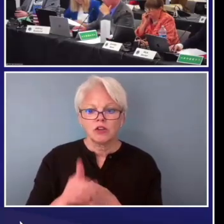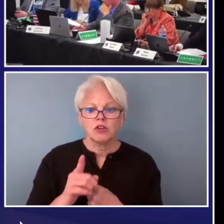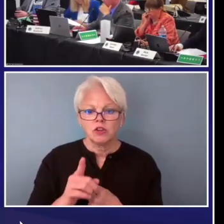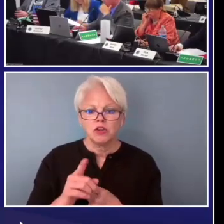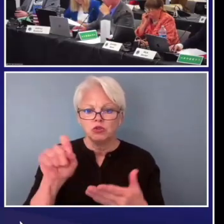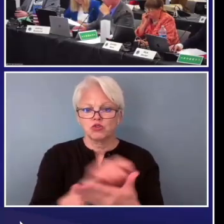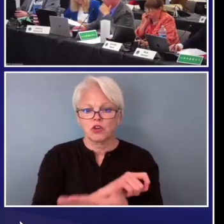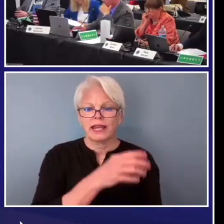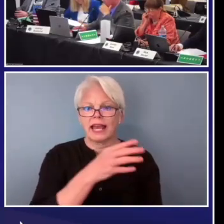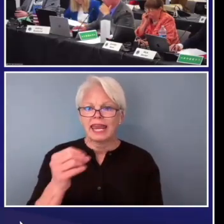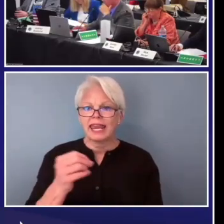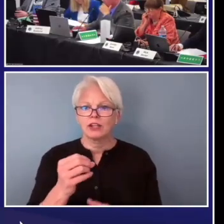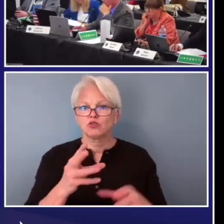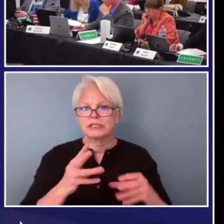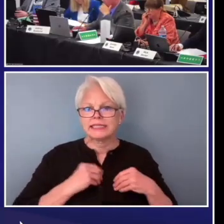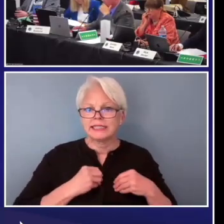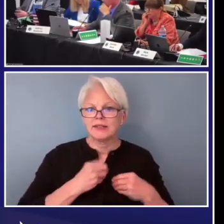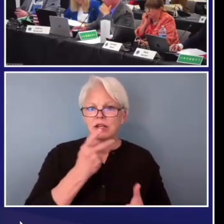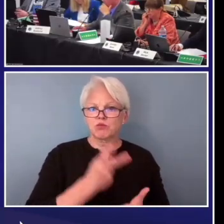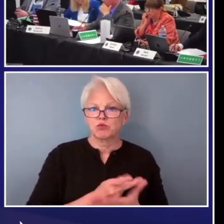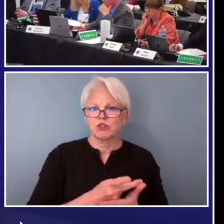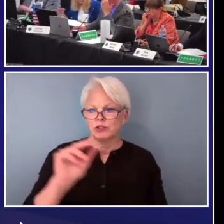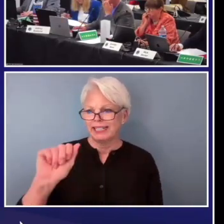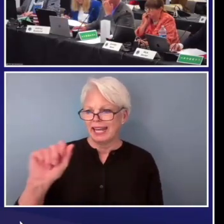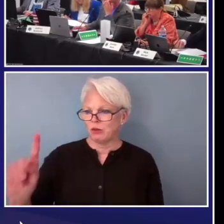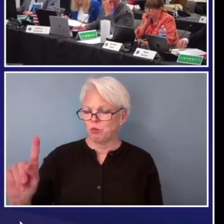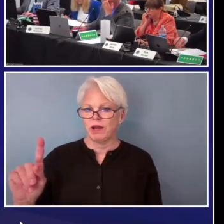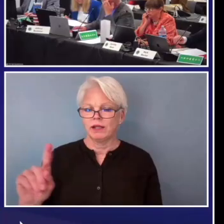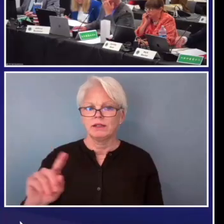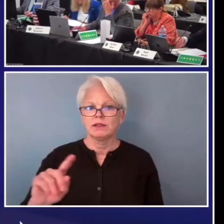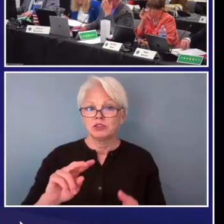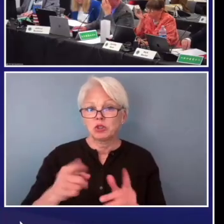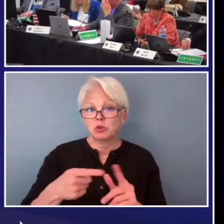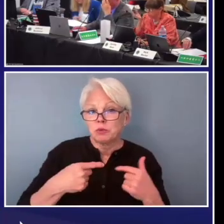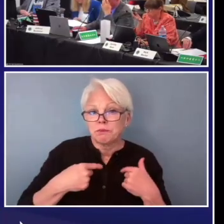one, which to me implies that you're just requiring, I mean, when I 1st read the strike,